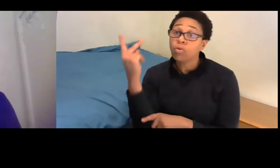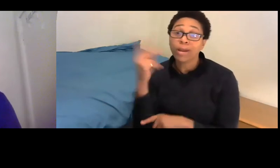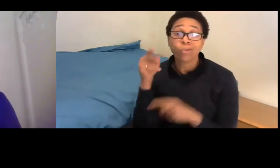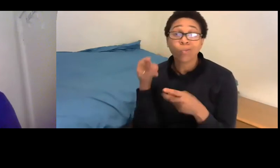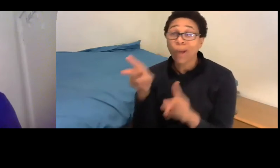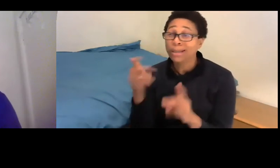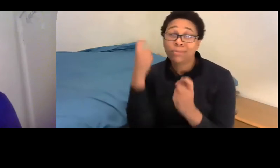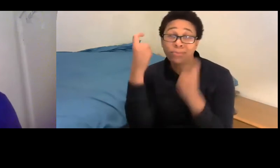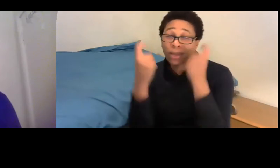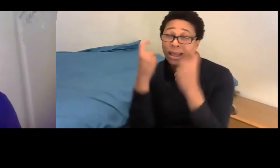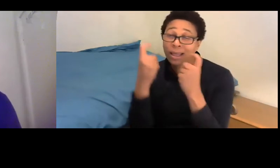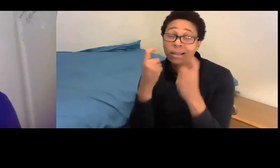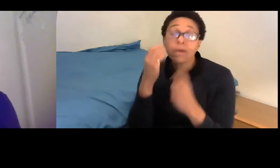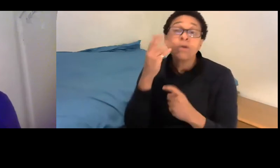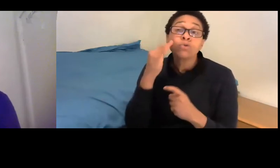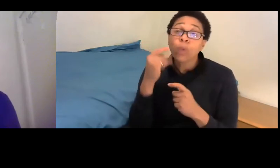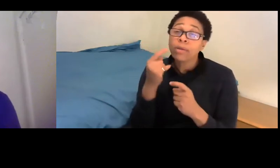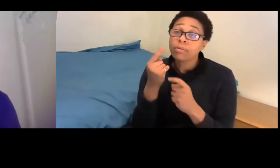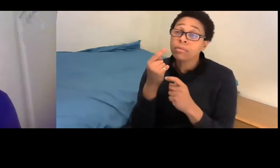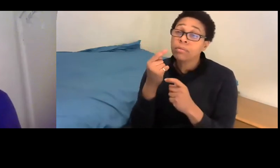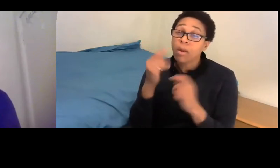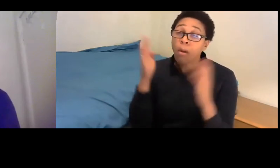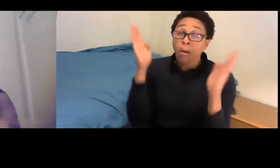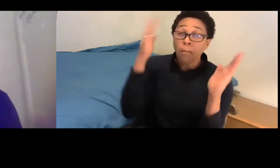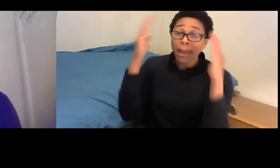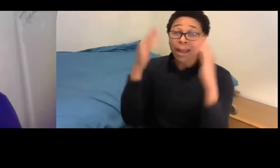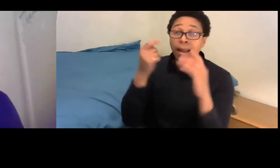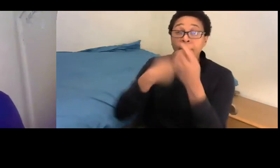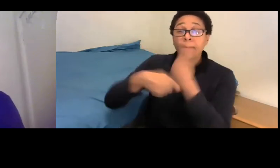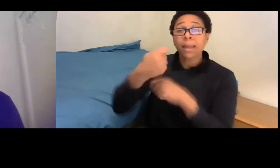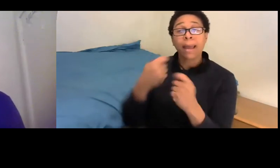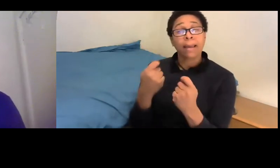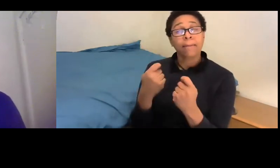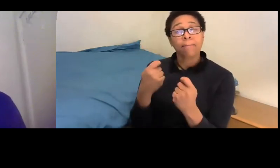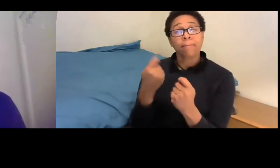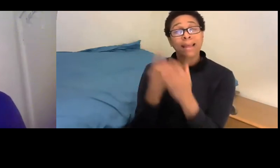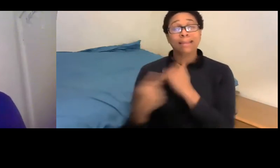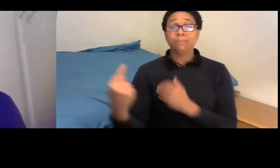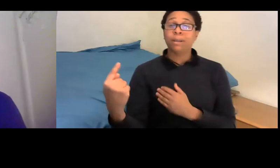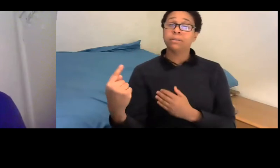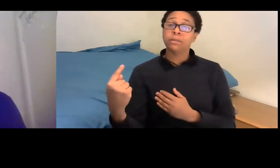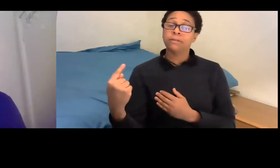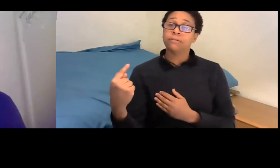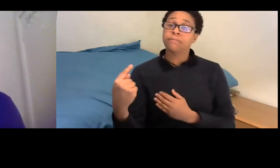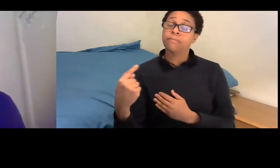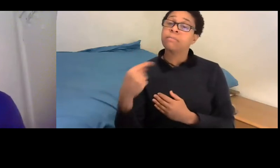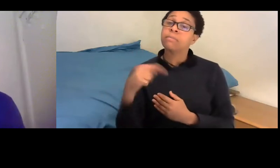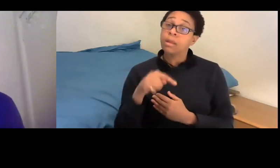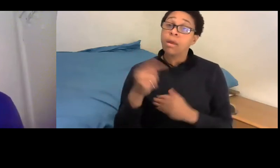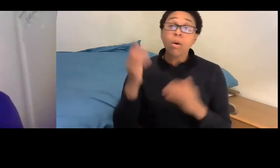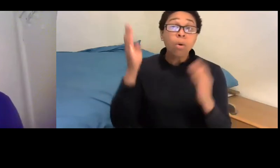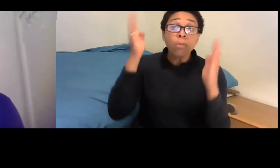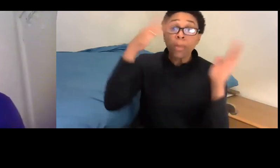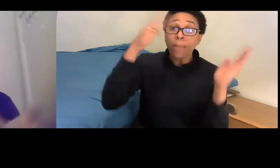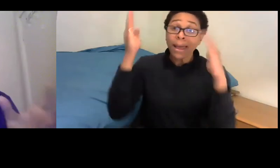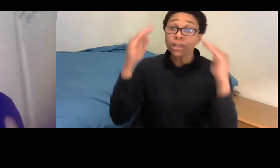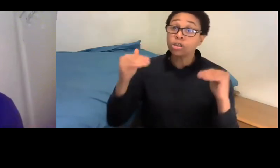this kind of Victorian obsession with sodomy, became internalized by Malay elites, right. And so this is the legacy that